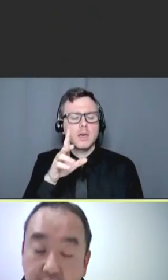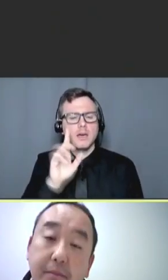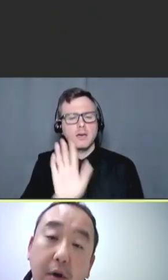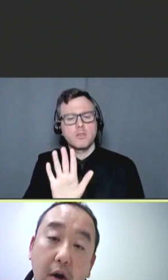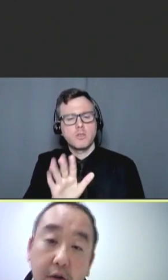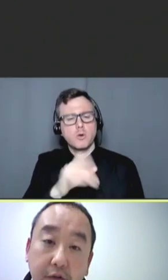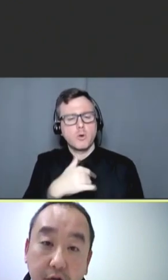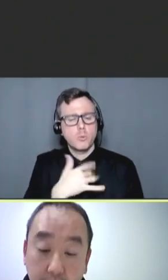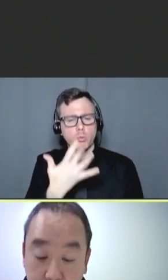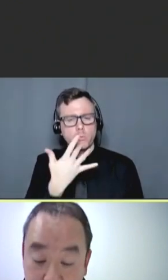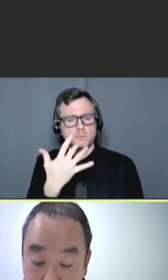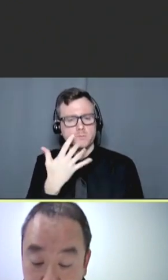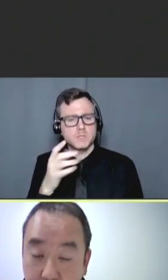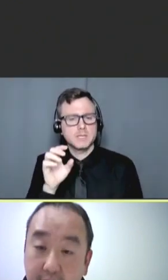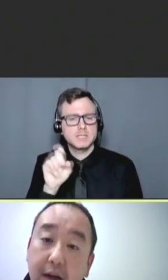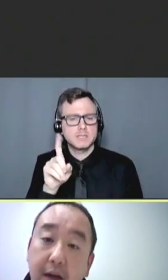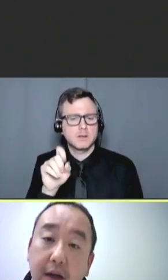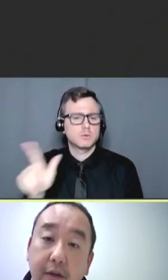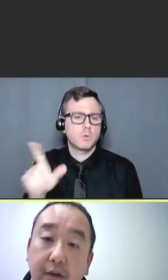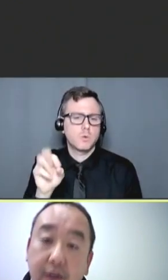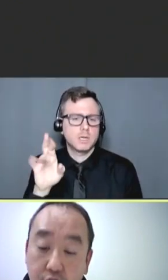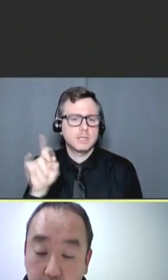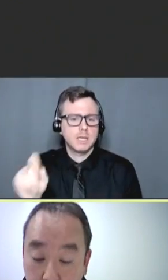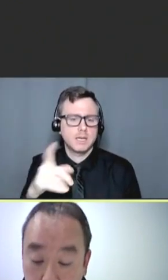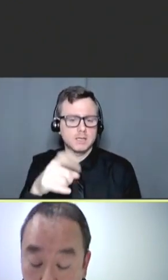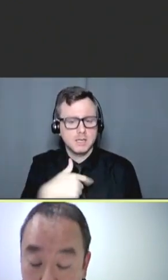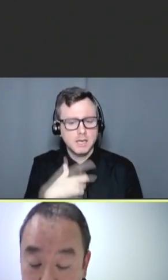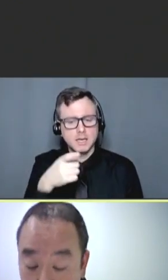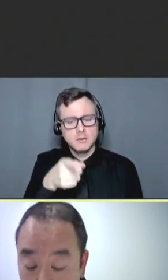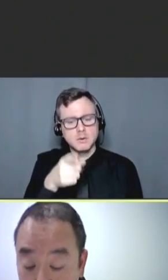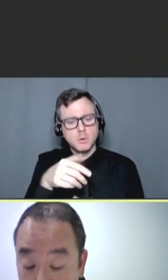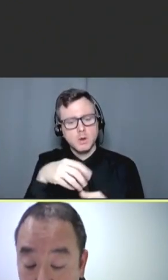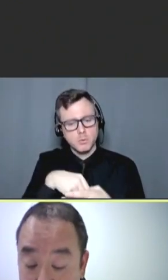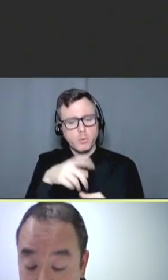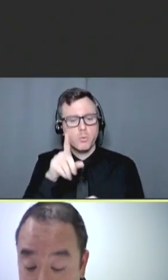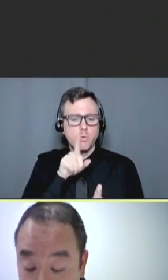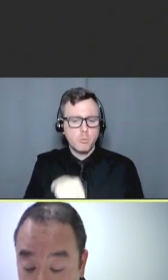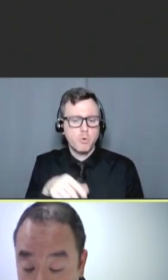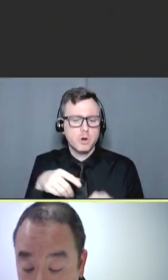lifetime partners in terms of identifying their sexual orientation and gender identity status.